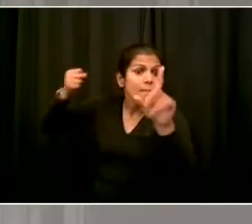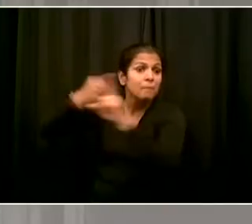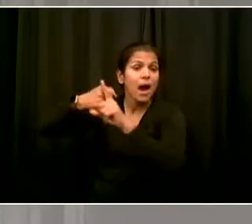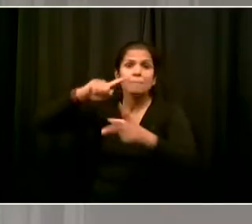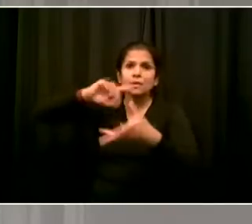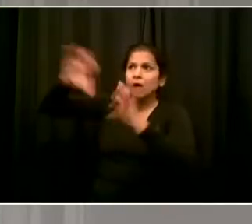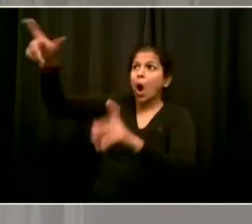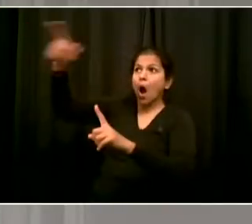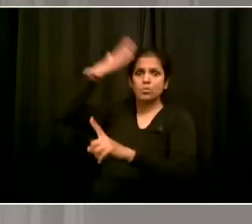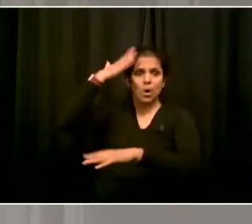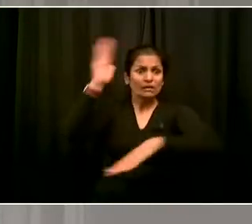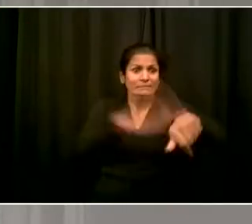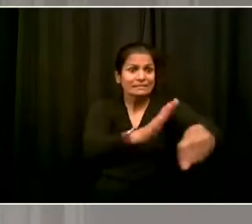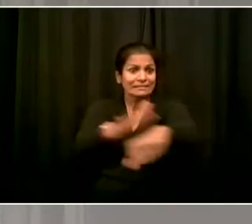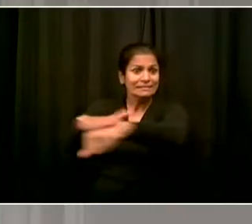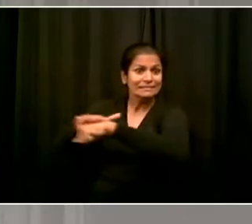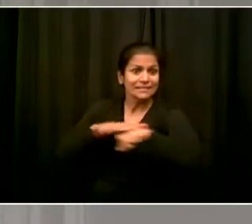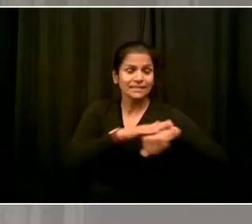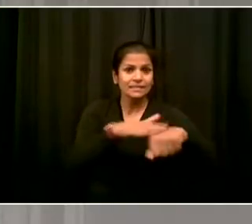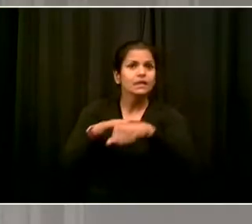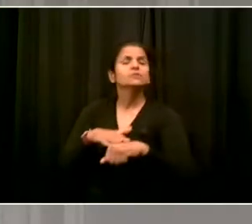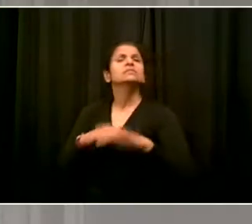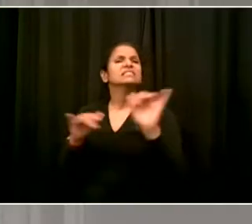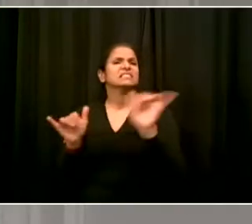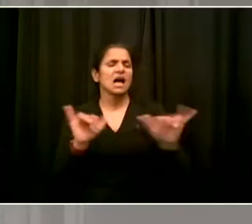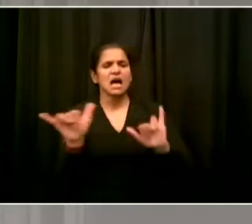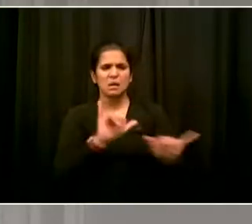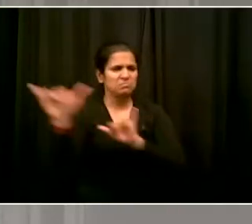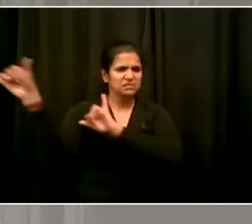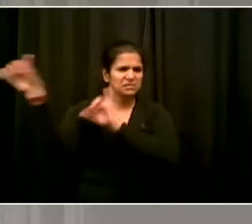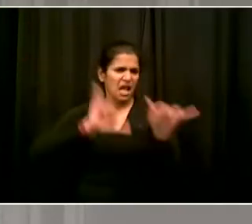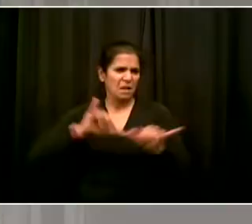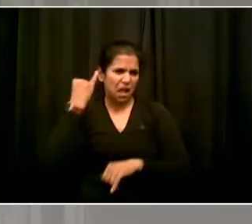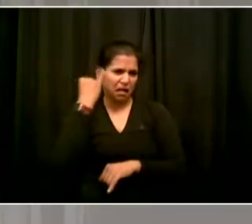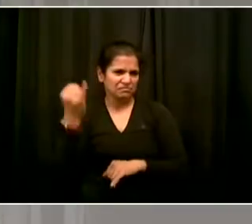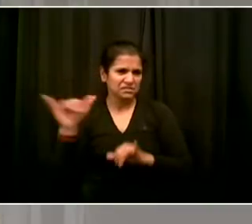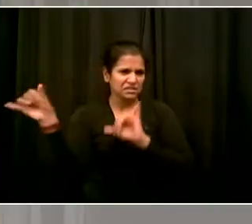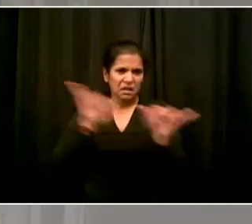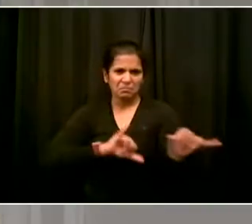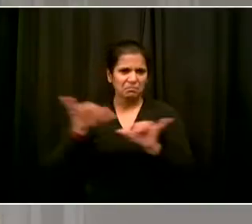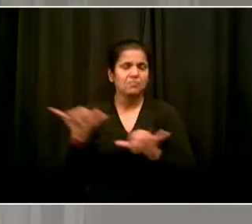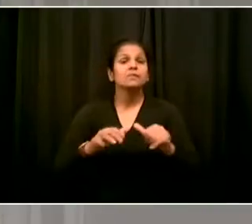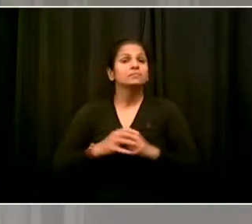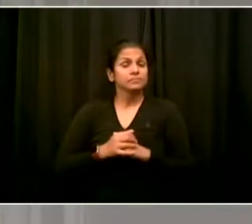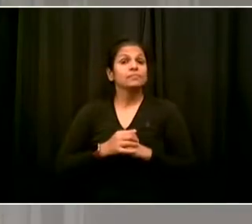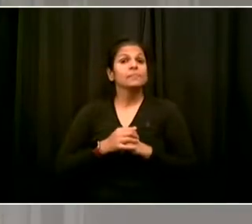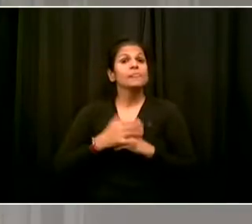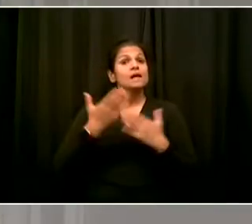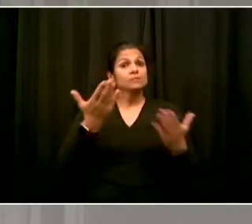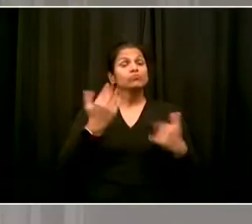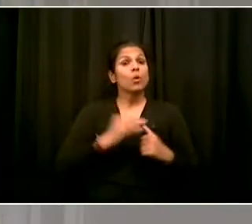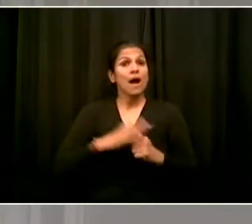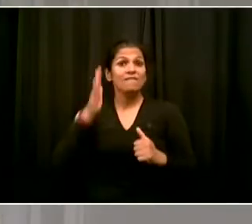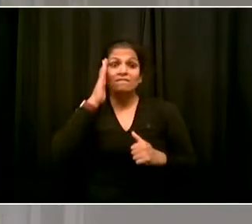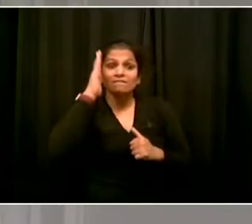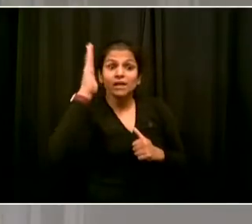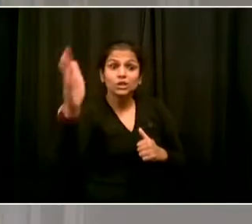COVID AND OTHER INFECTIONS THAT YOU CAN USE AT HOME, LIKEE A PREGGANNCCY TEEST? HOW DO WE DEVELOP PPE THAT'S EAEASIER AND SAFAFER FOR ANYONEO